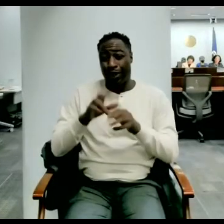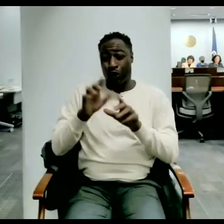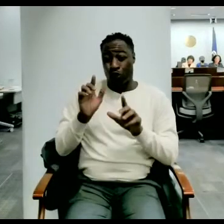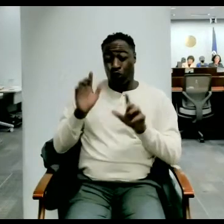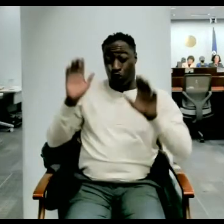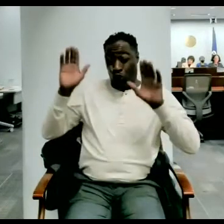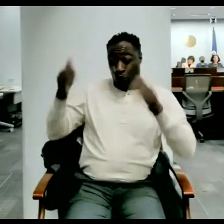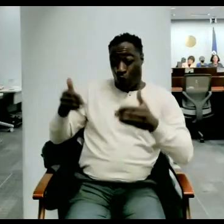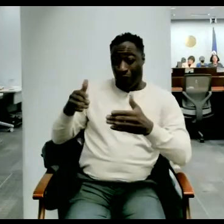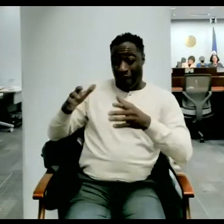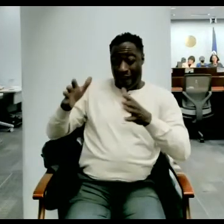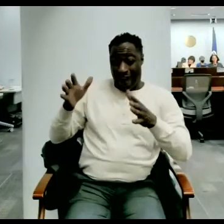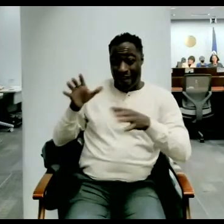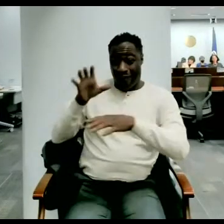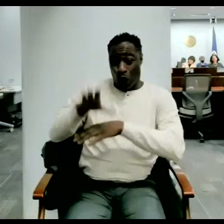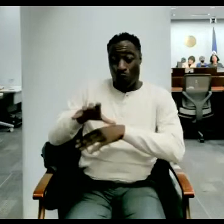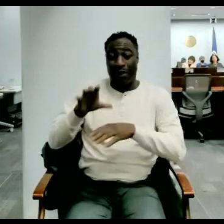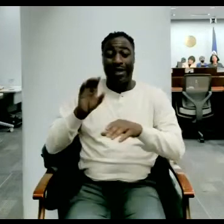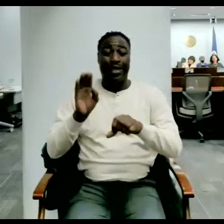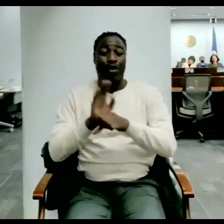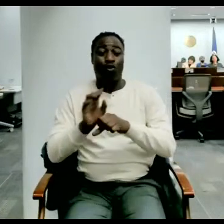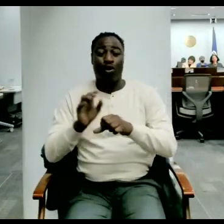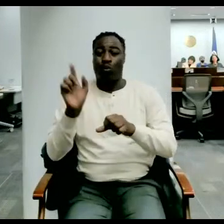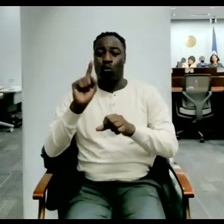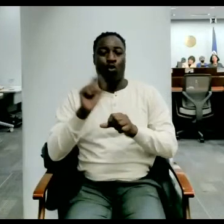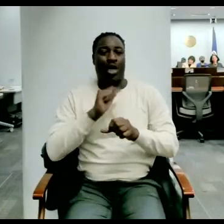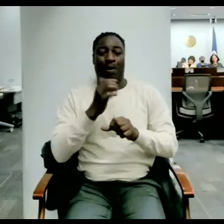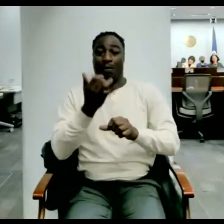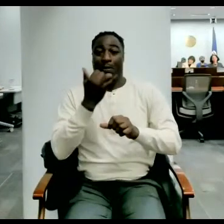enforcement and industries where misclassification is widespread.